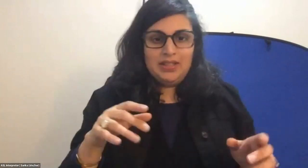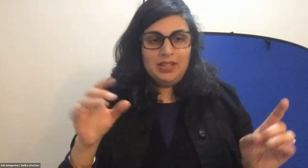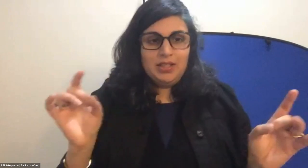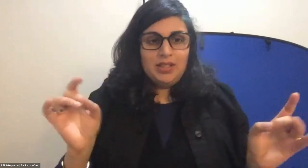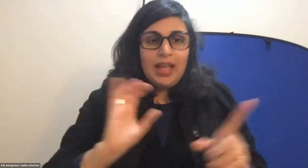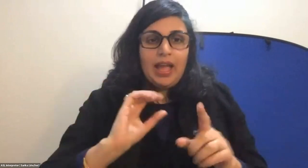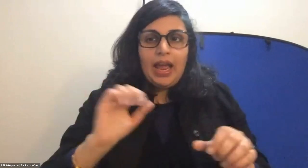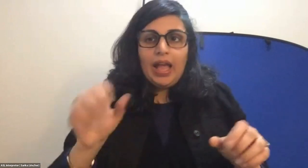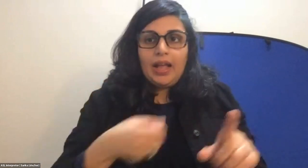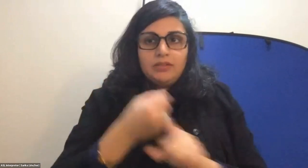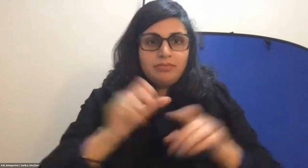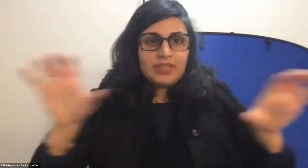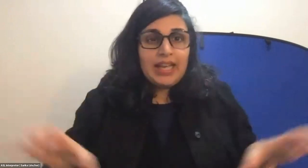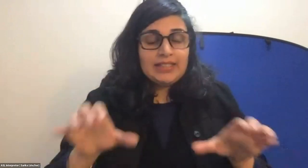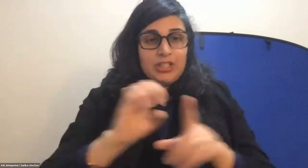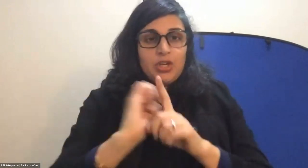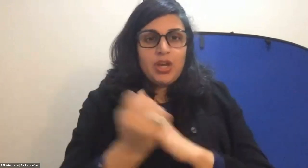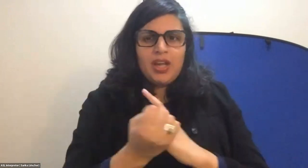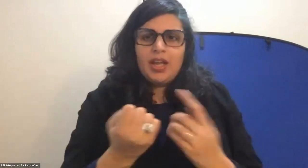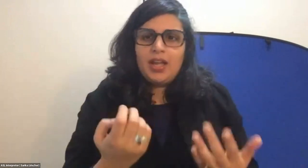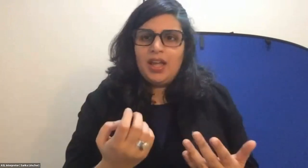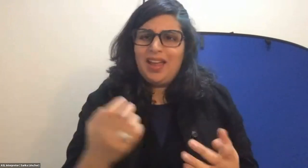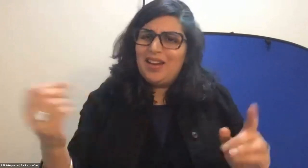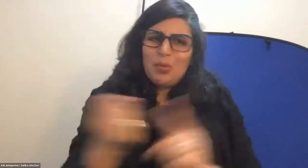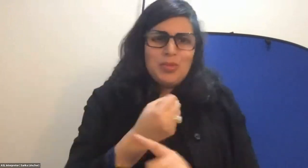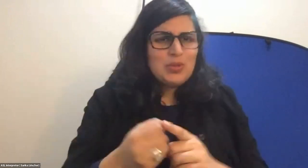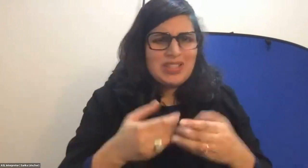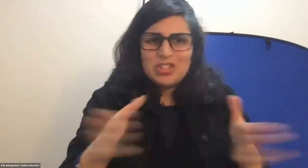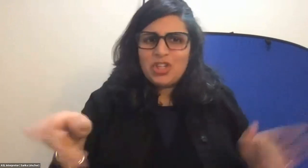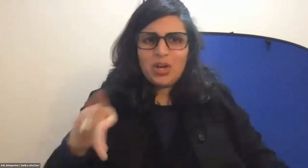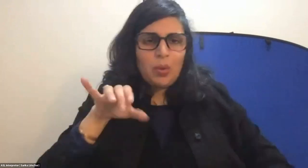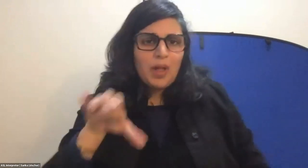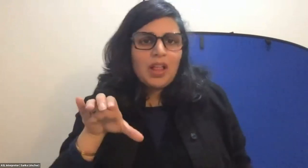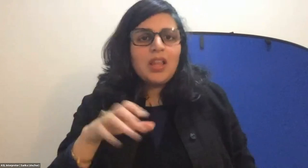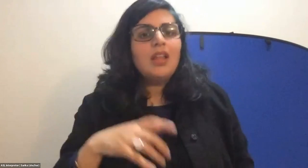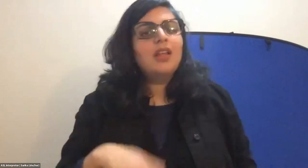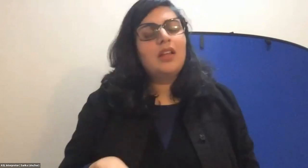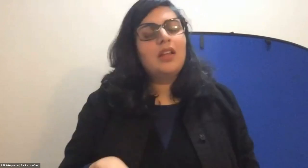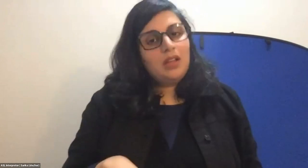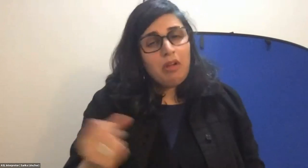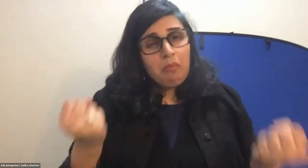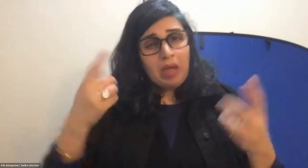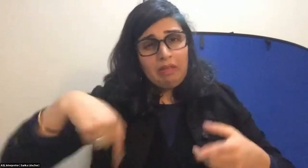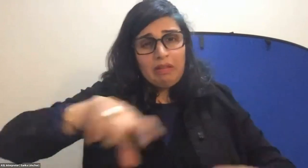Create a use of force. Especially in active access to equipment.